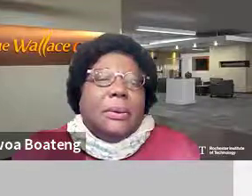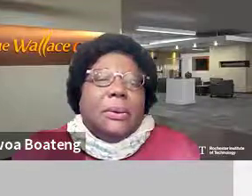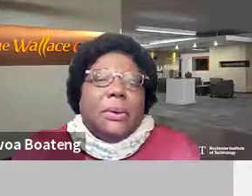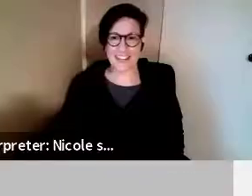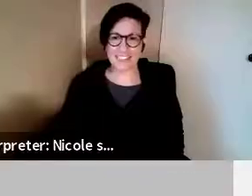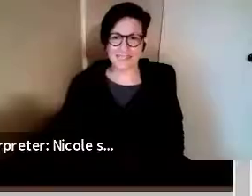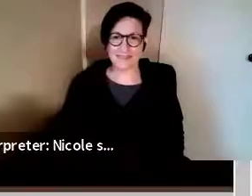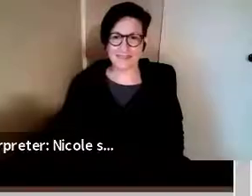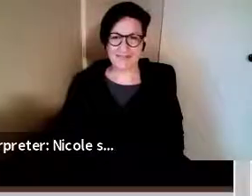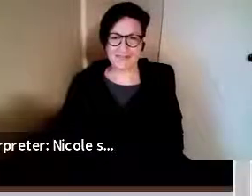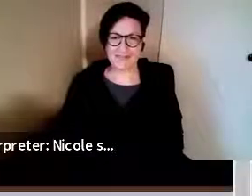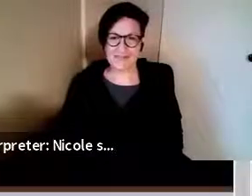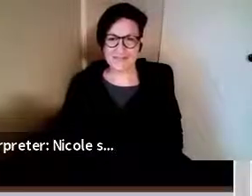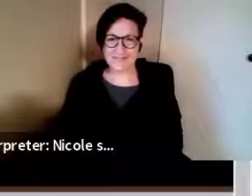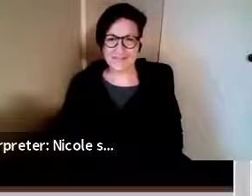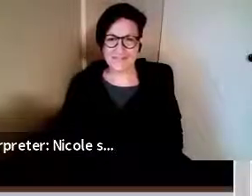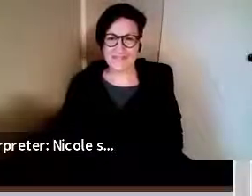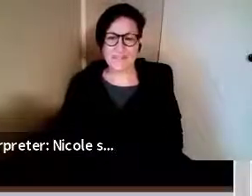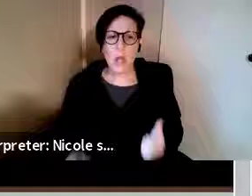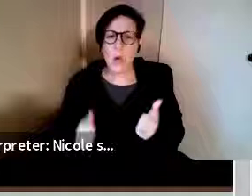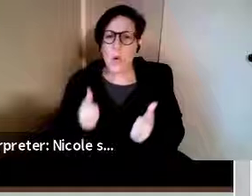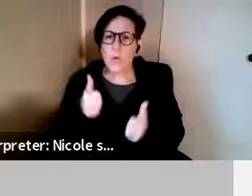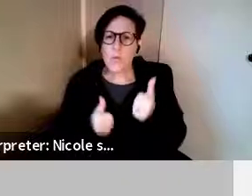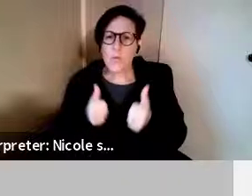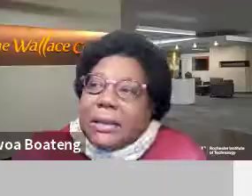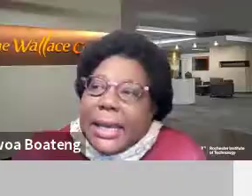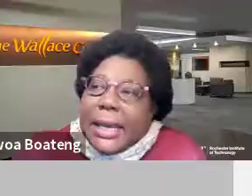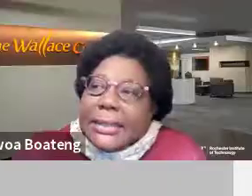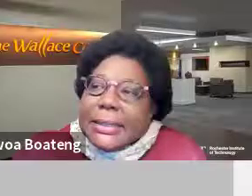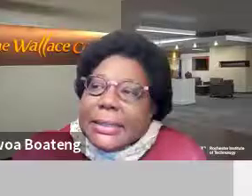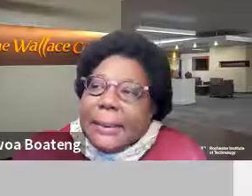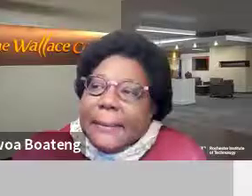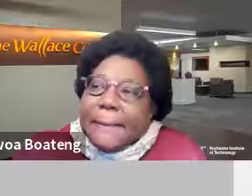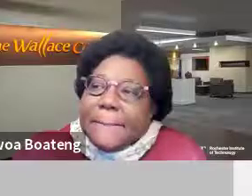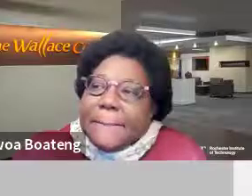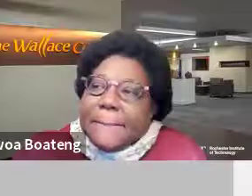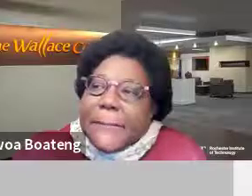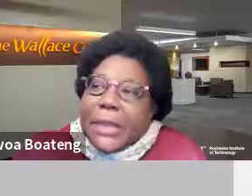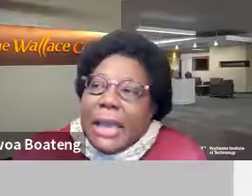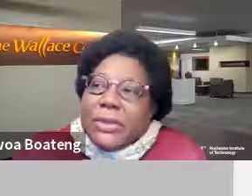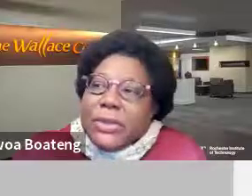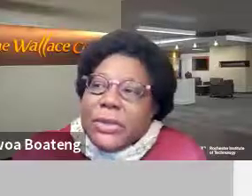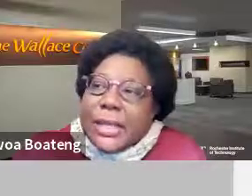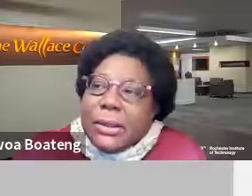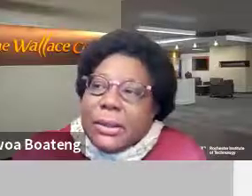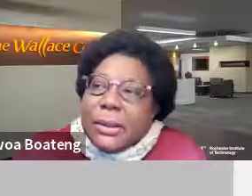Nicole she/her: Yes, that's correct. Adwoa Boateng: Which area is called decides Adwoa Boateng: Chemistry, you said or